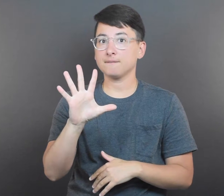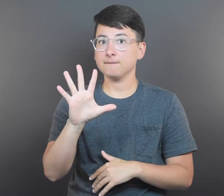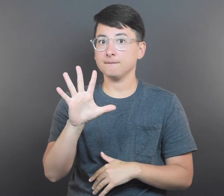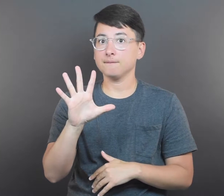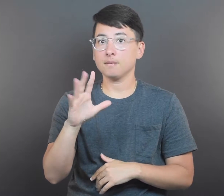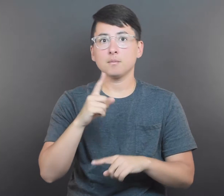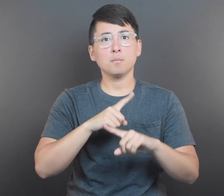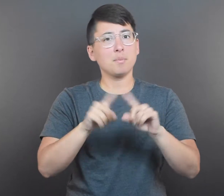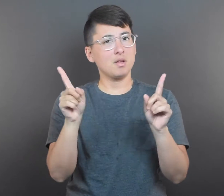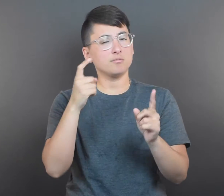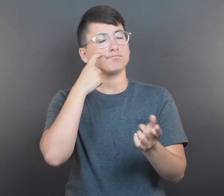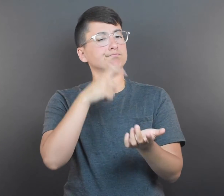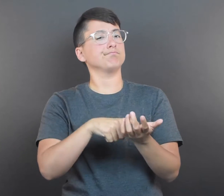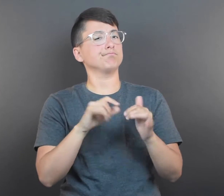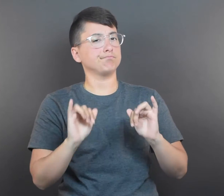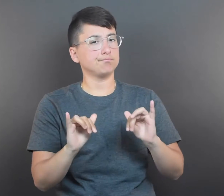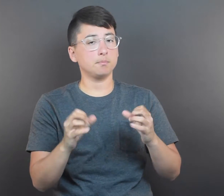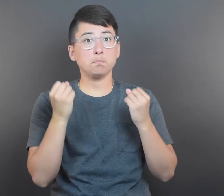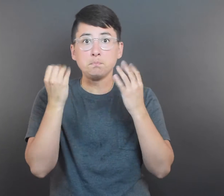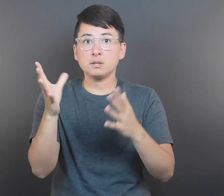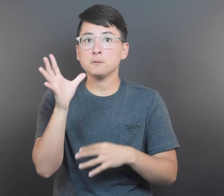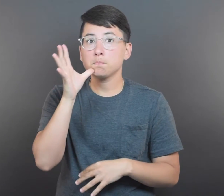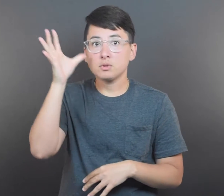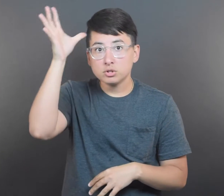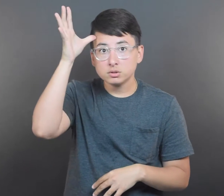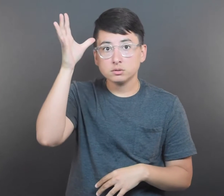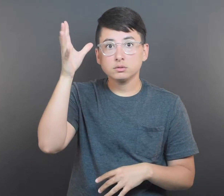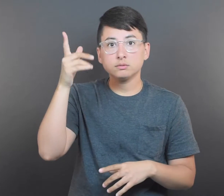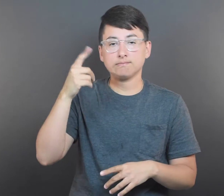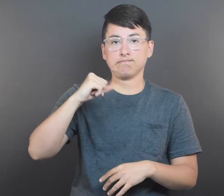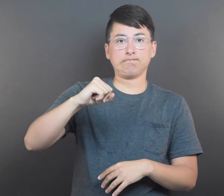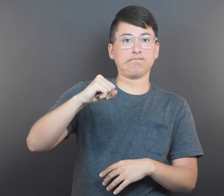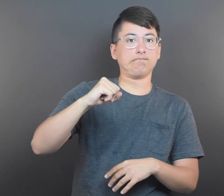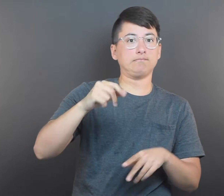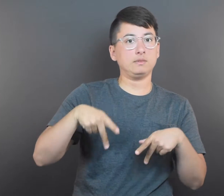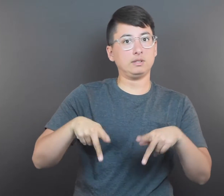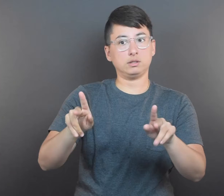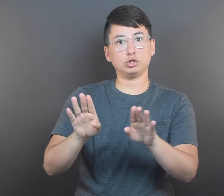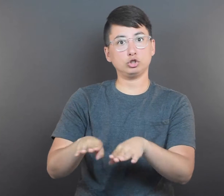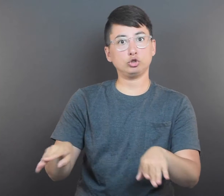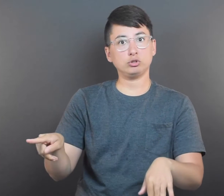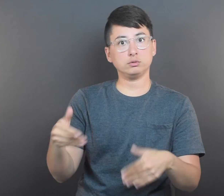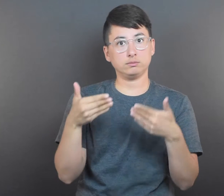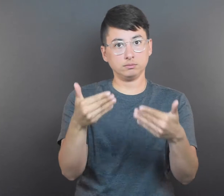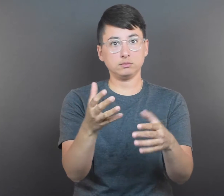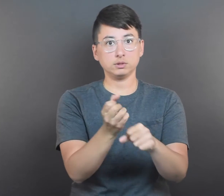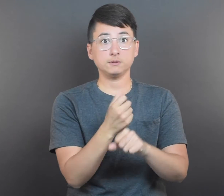Hodan Guled, the Briva Health Clinic Program Director for COVID-19 response